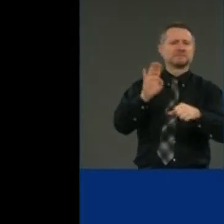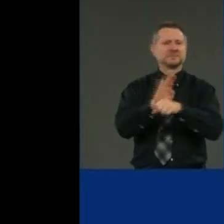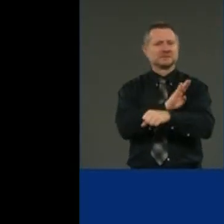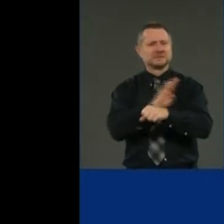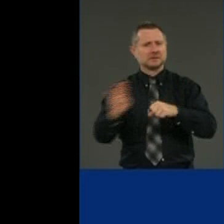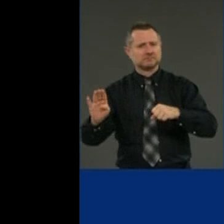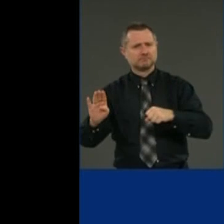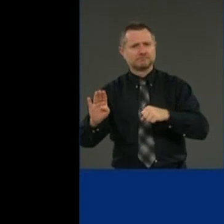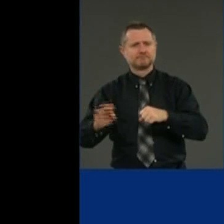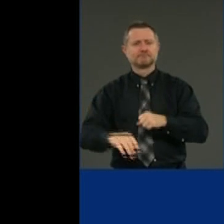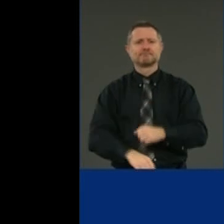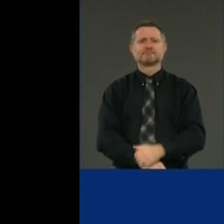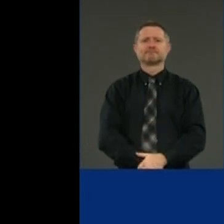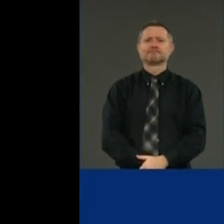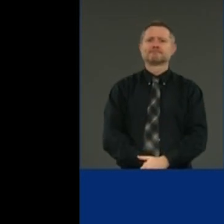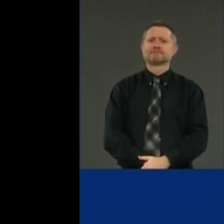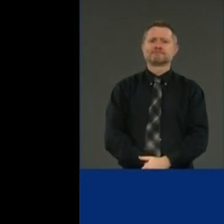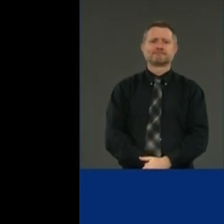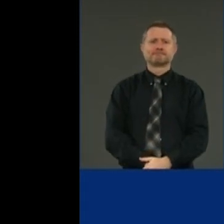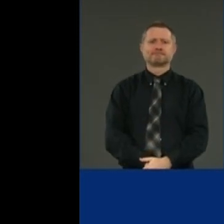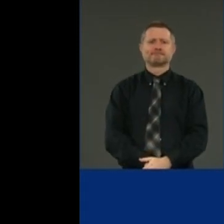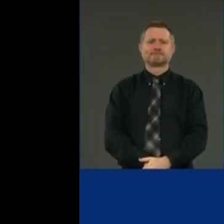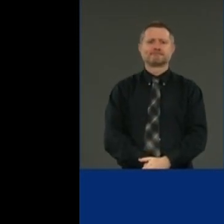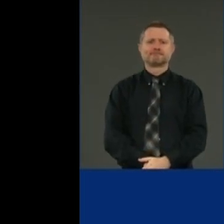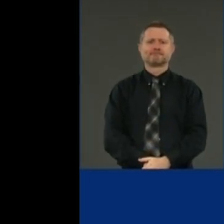HAD A LOT OF HANDS ON DIRECT